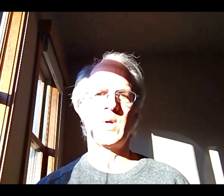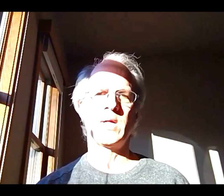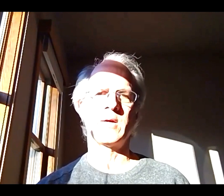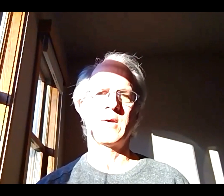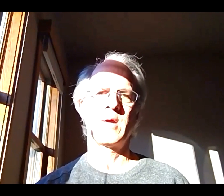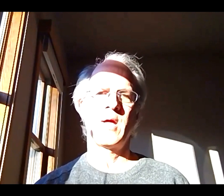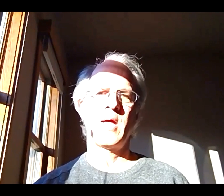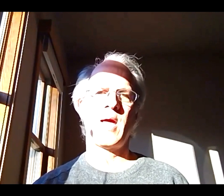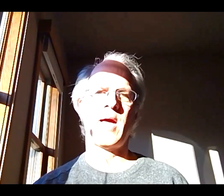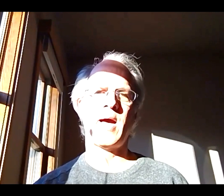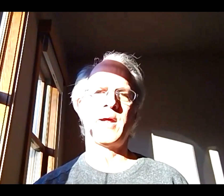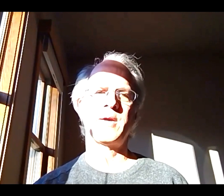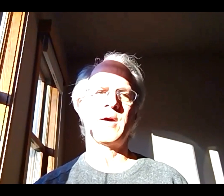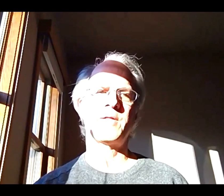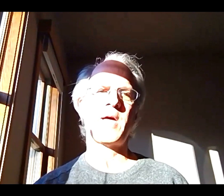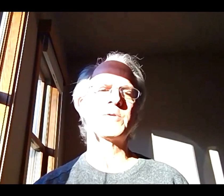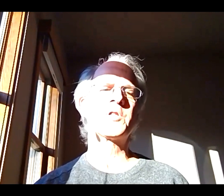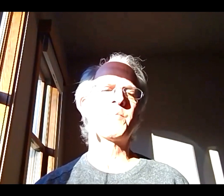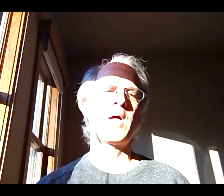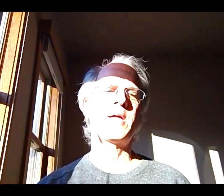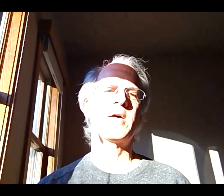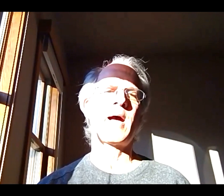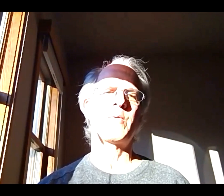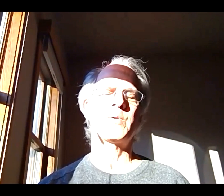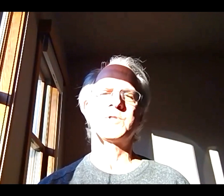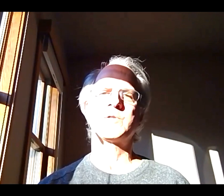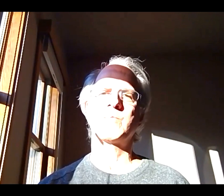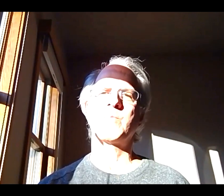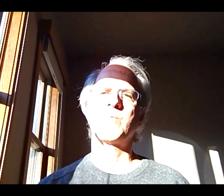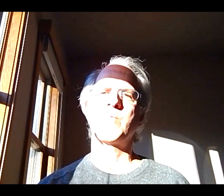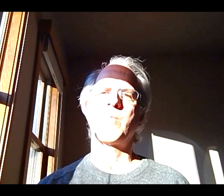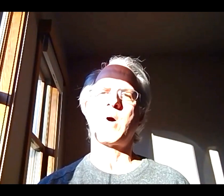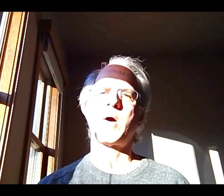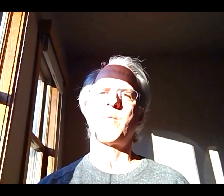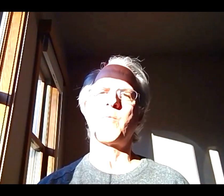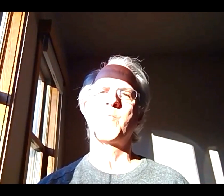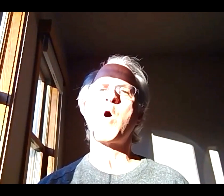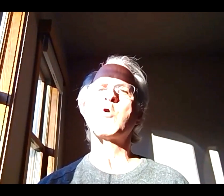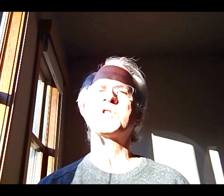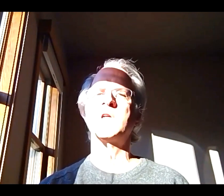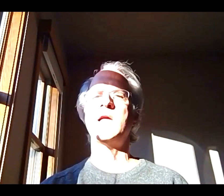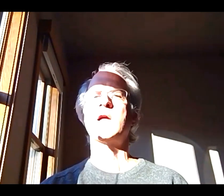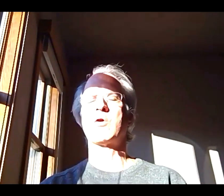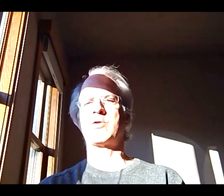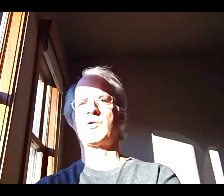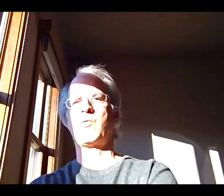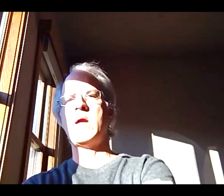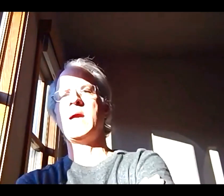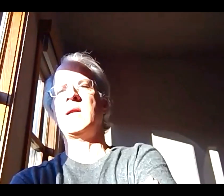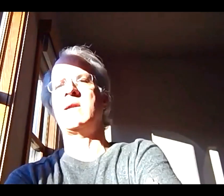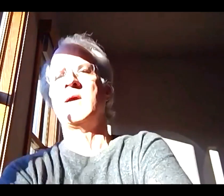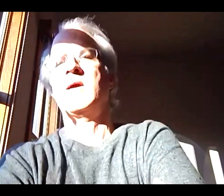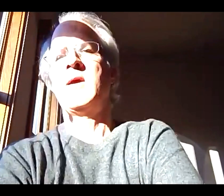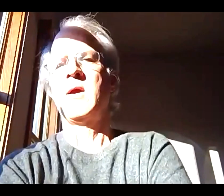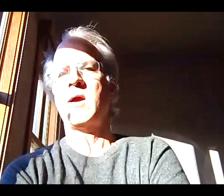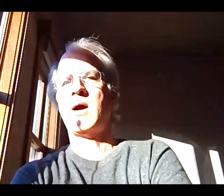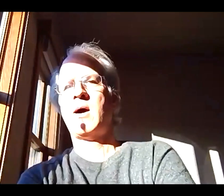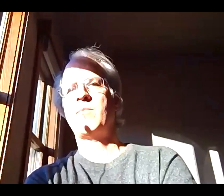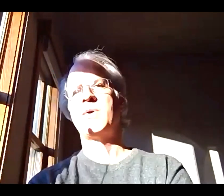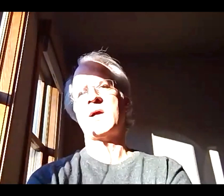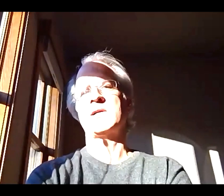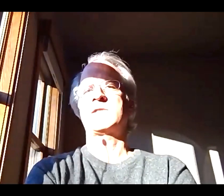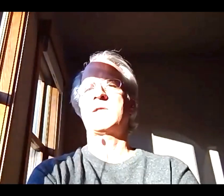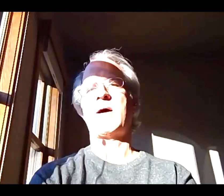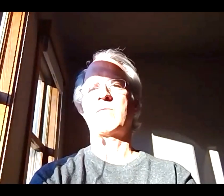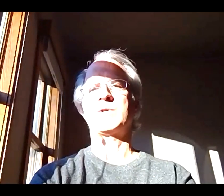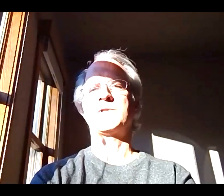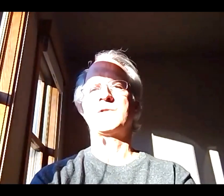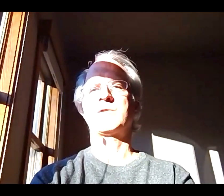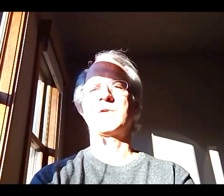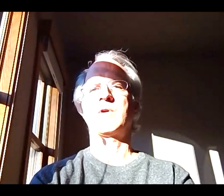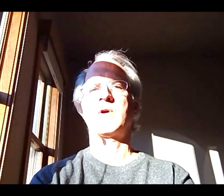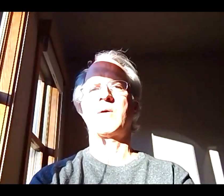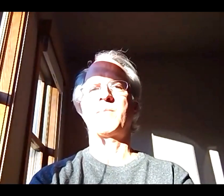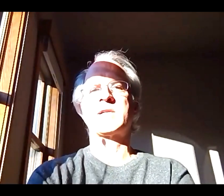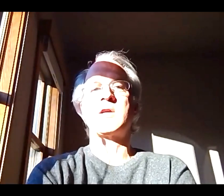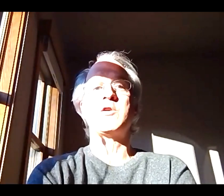Whelan'. And that was the play that I was most eager to read because I knew